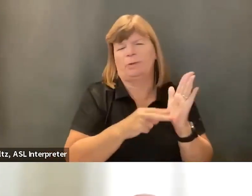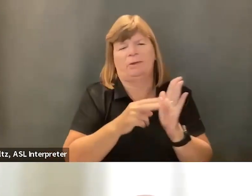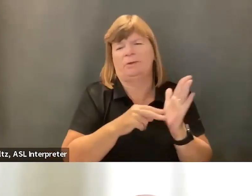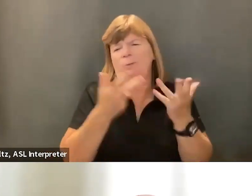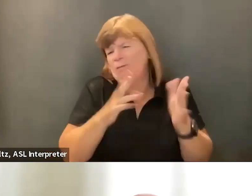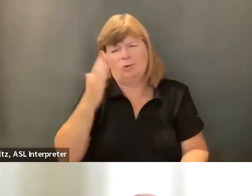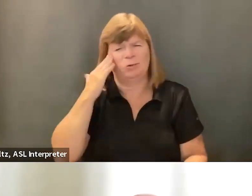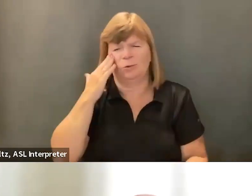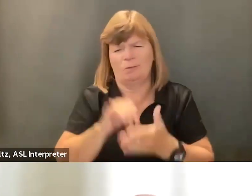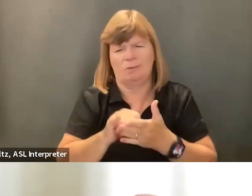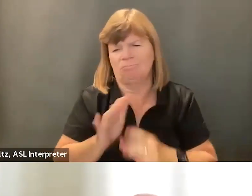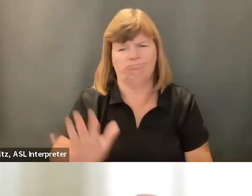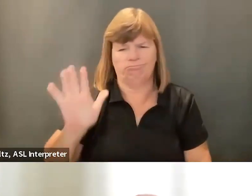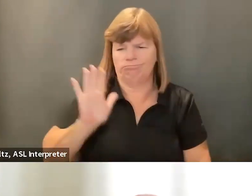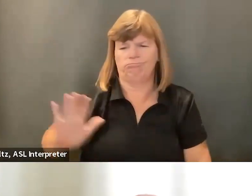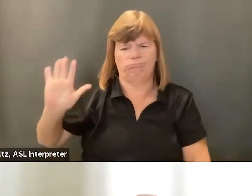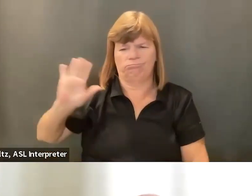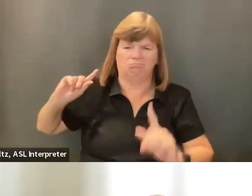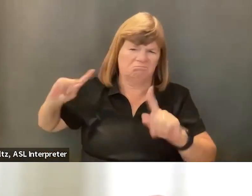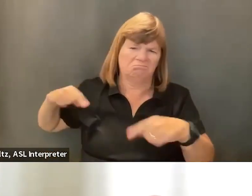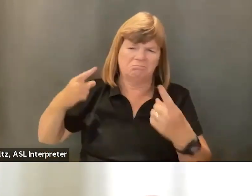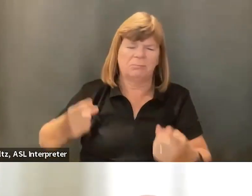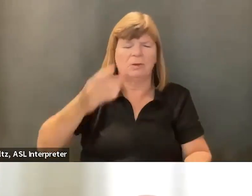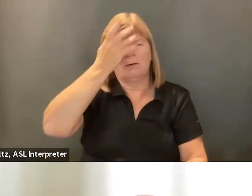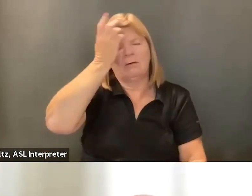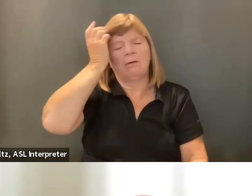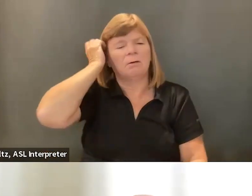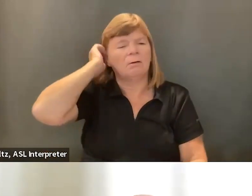a is something that people have been studying for a long time so I want so what I'd like to